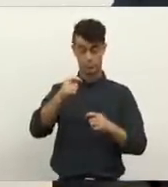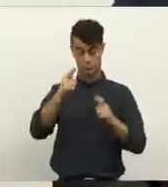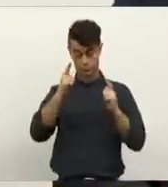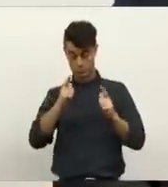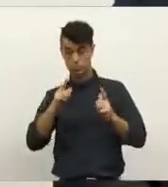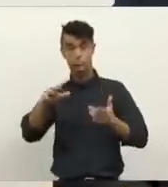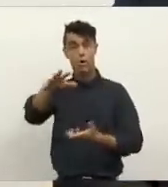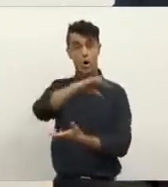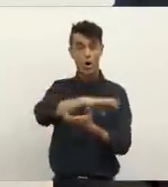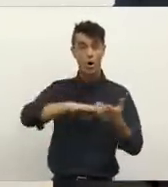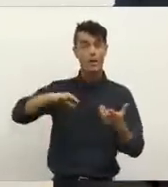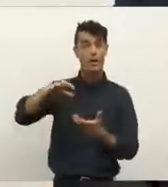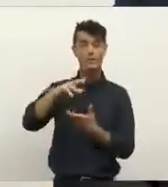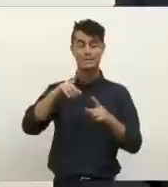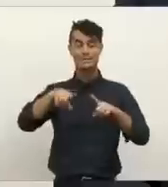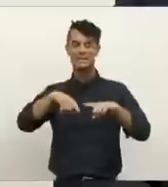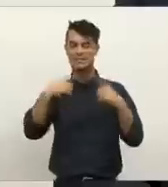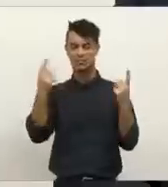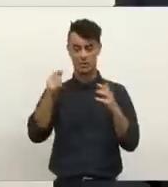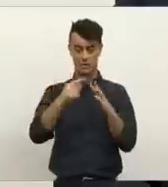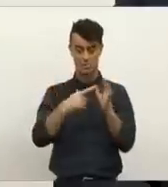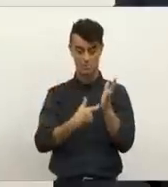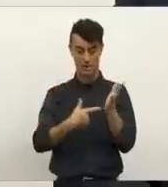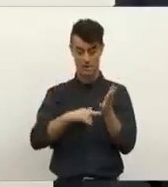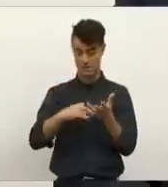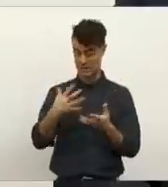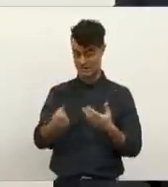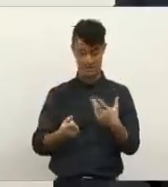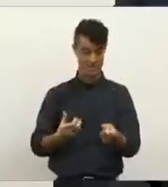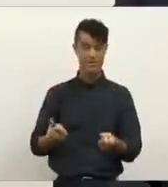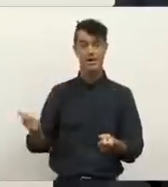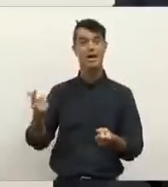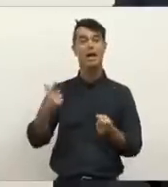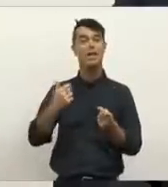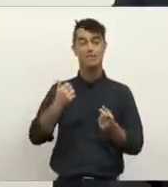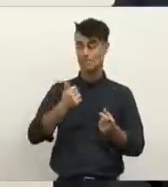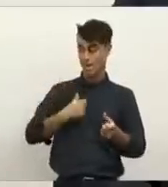So for instance, my wheelchair, today, the actual base of the chair is quite old.